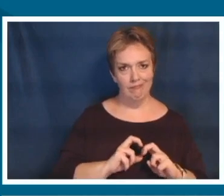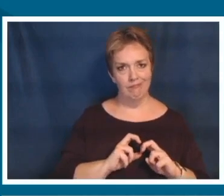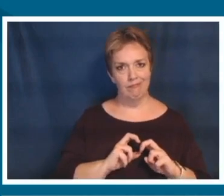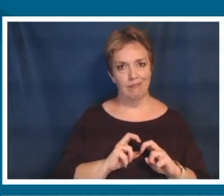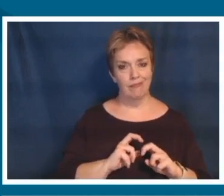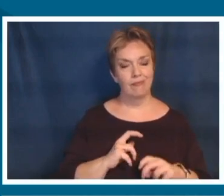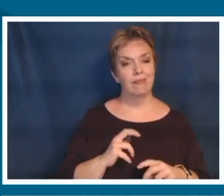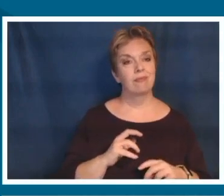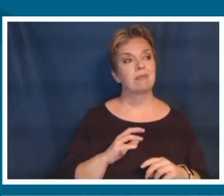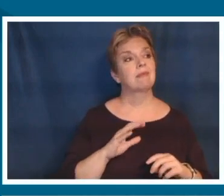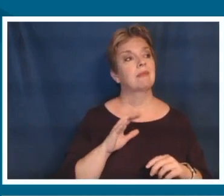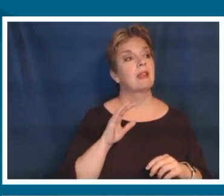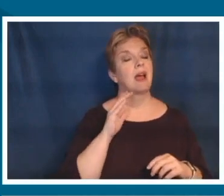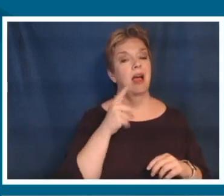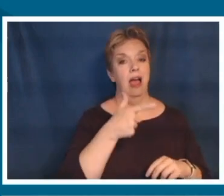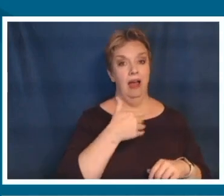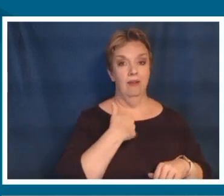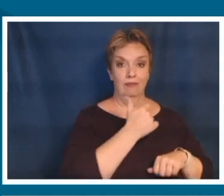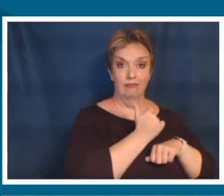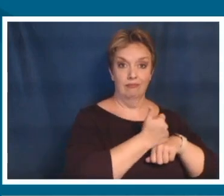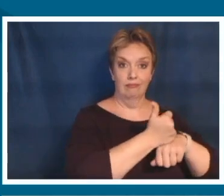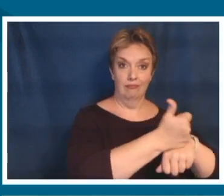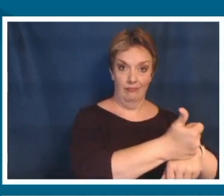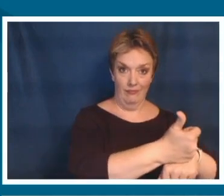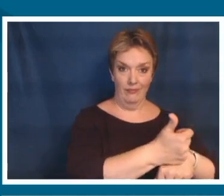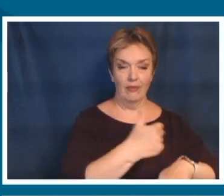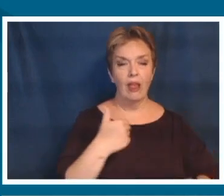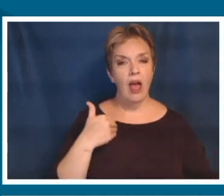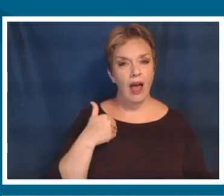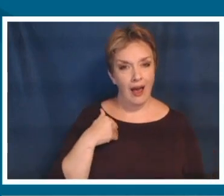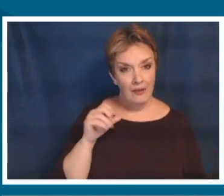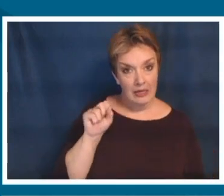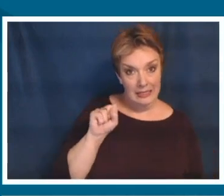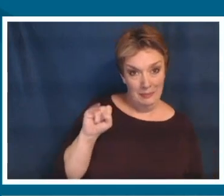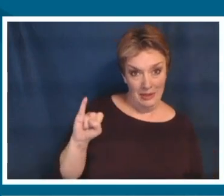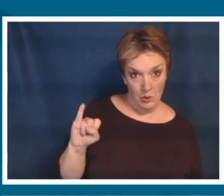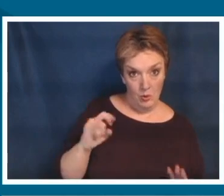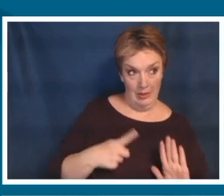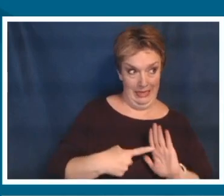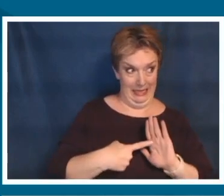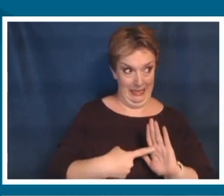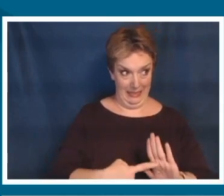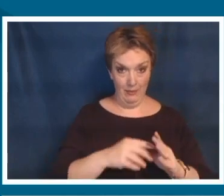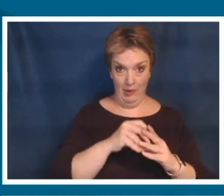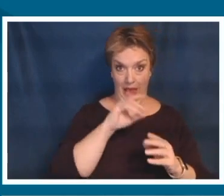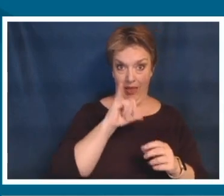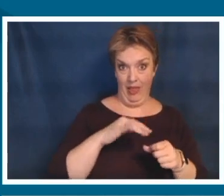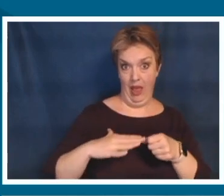having in a smithsonian exhibit in the neighborhood had lots of effects that it